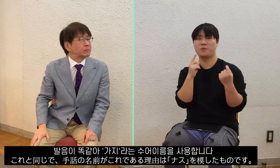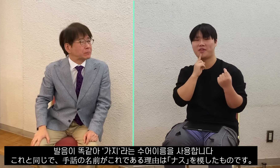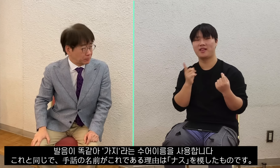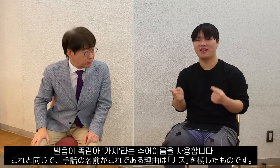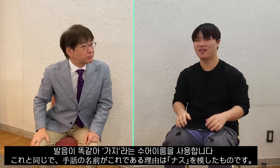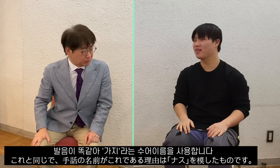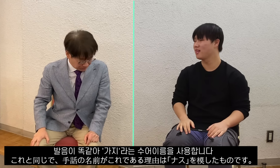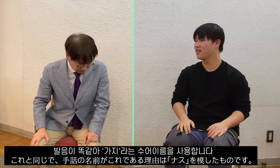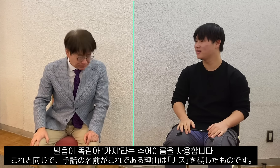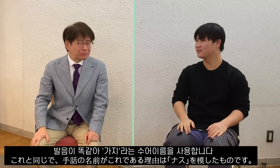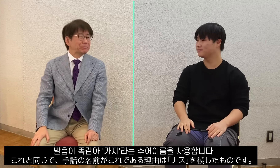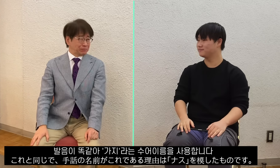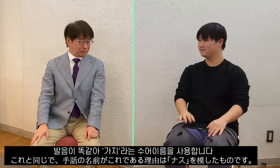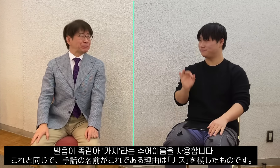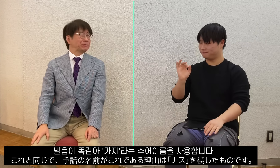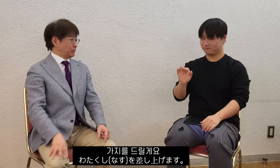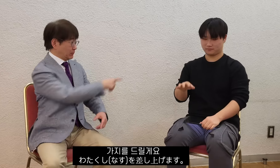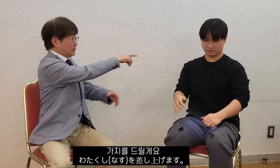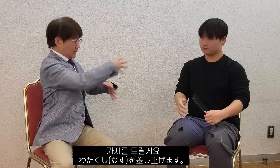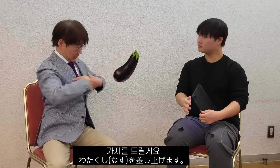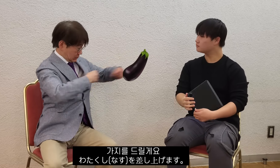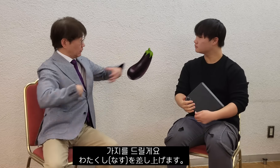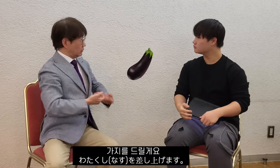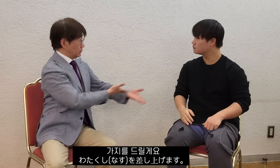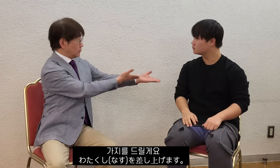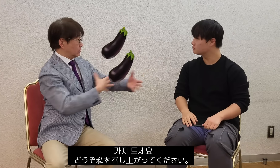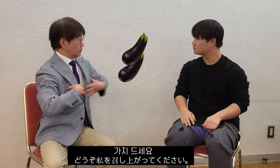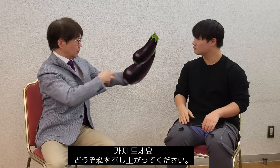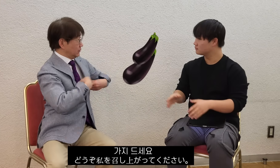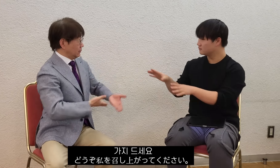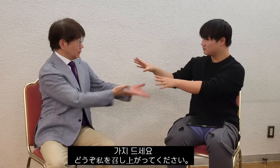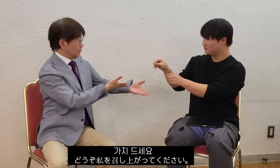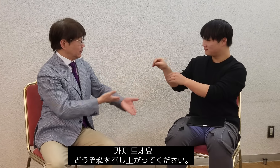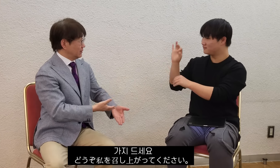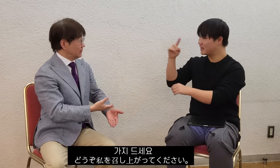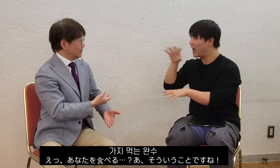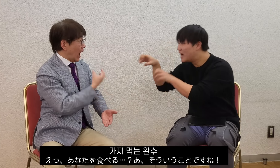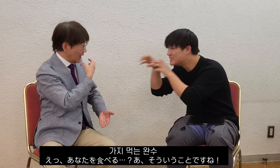They have the same pronunciation, so they use the sign name 'branch'. I'll give you a branch. go eat.